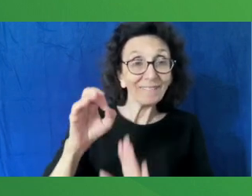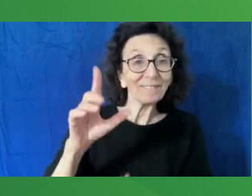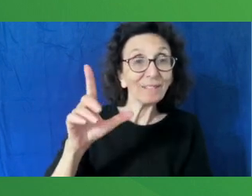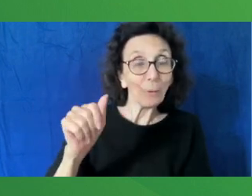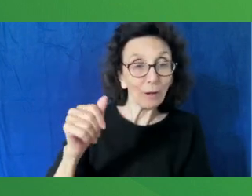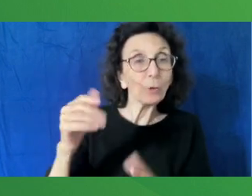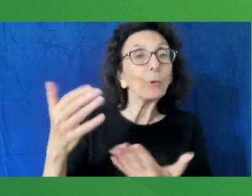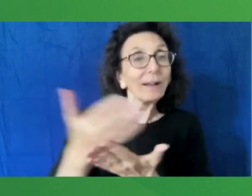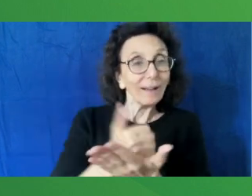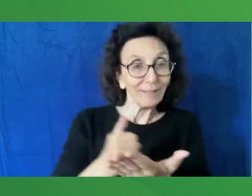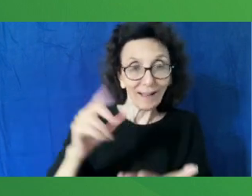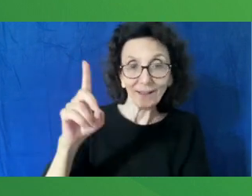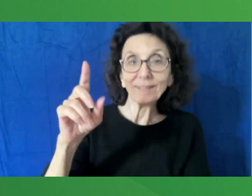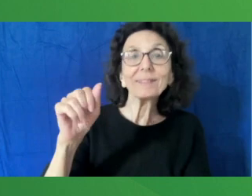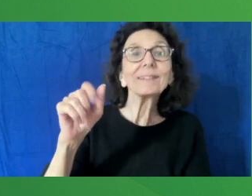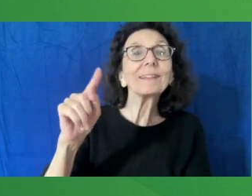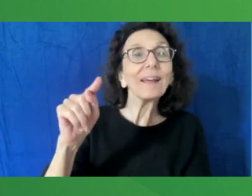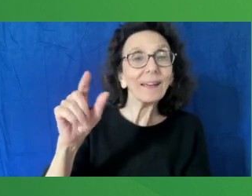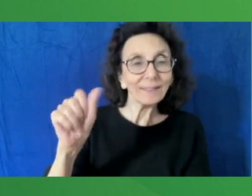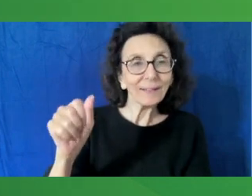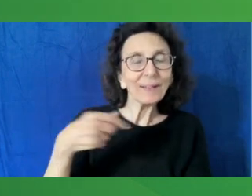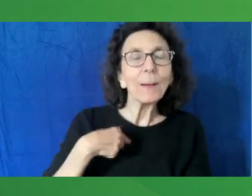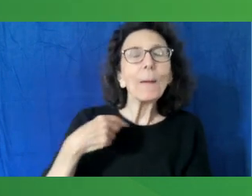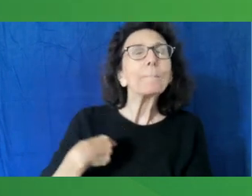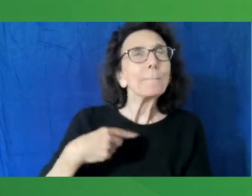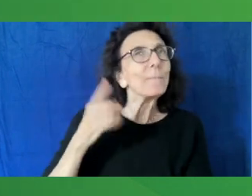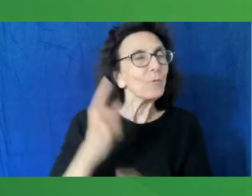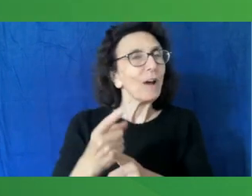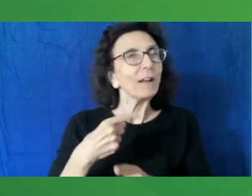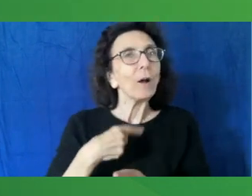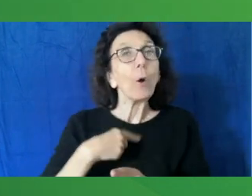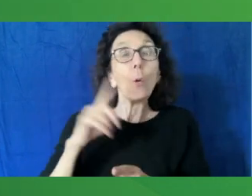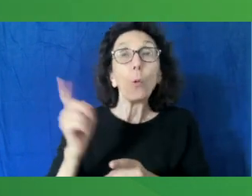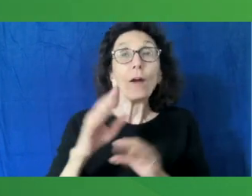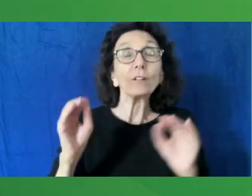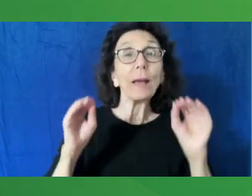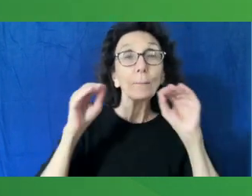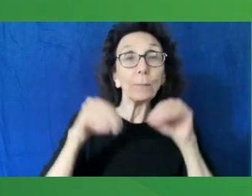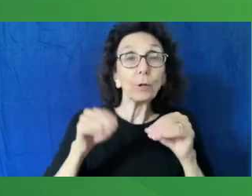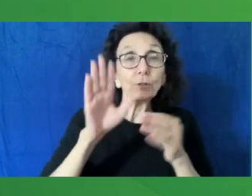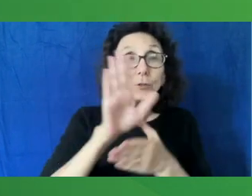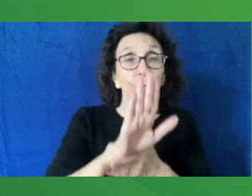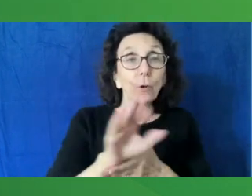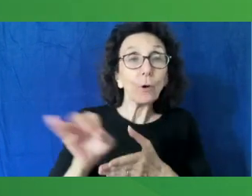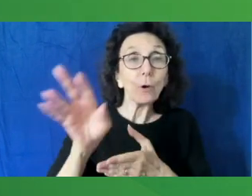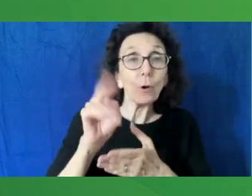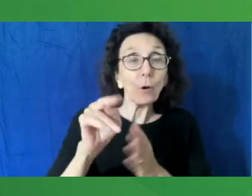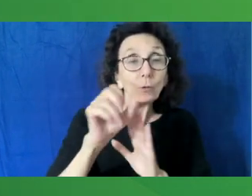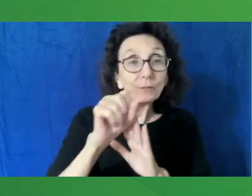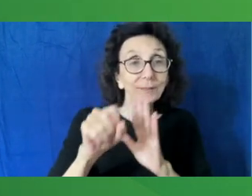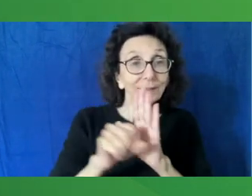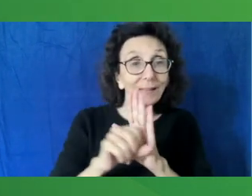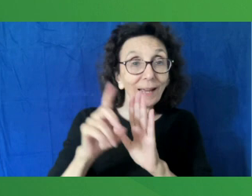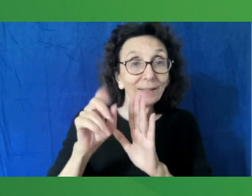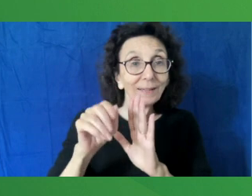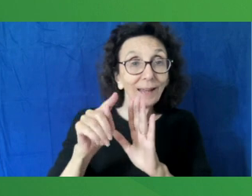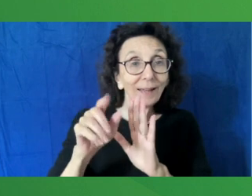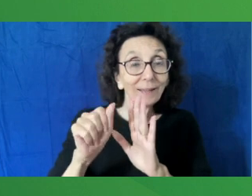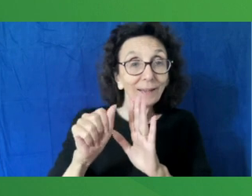And it reminds me that I meant to say that a place where you could put in your own state's data would be in that student handout.